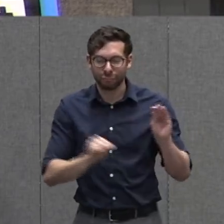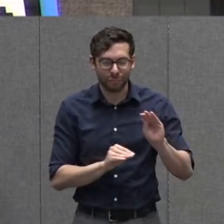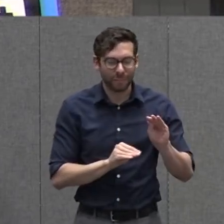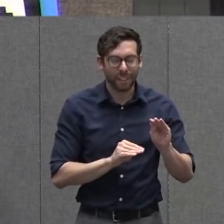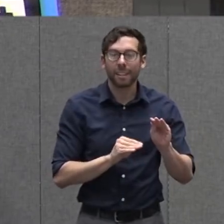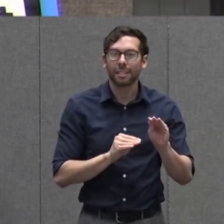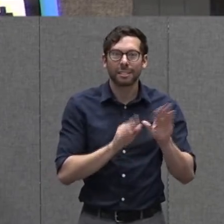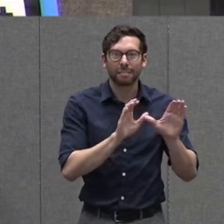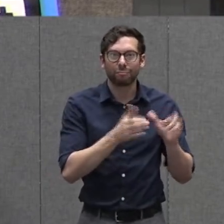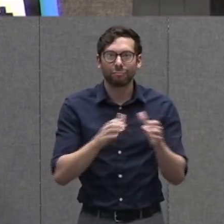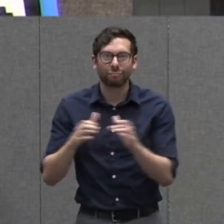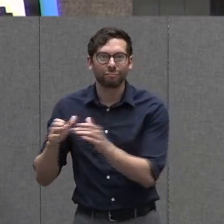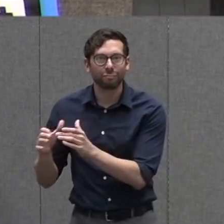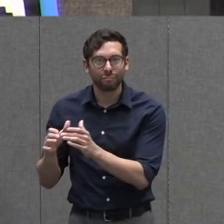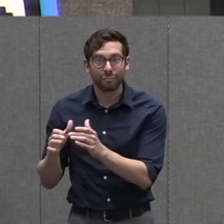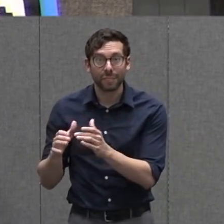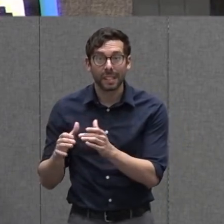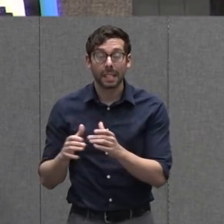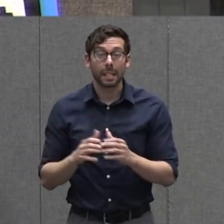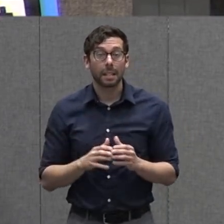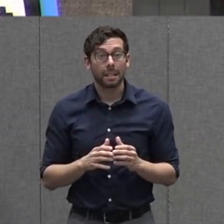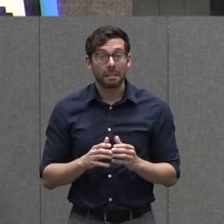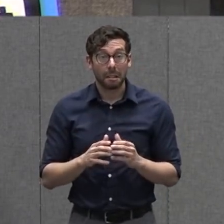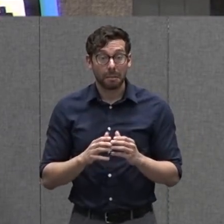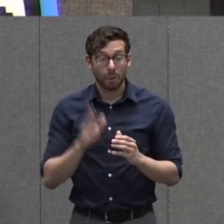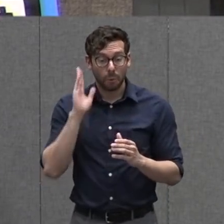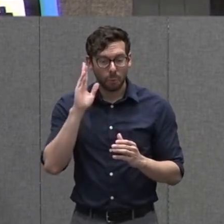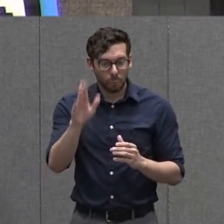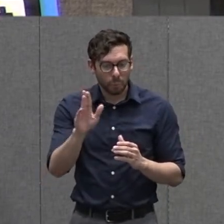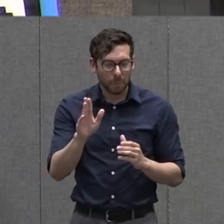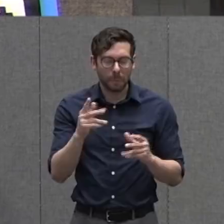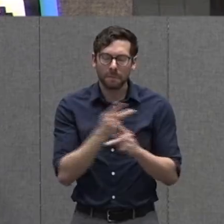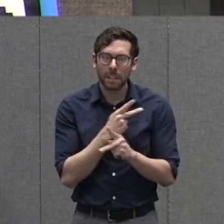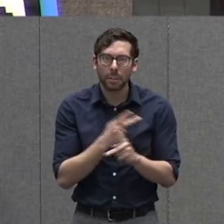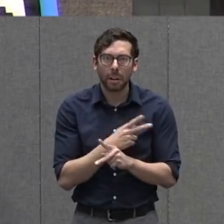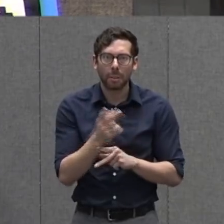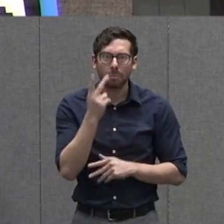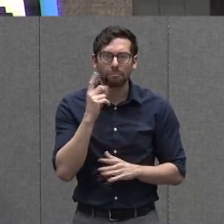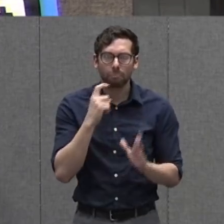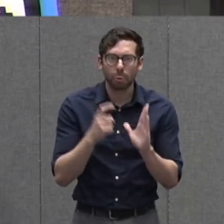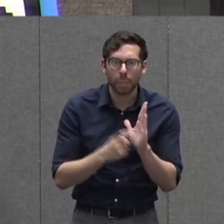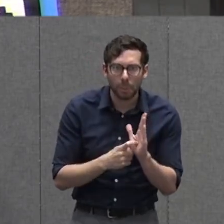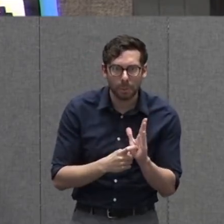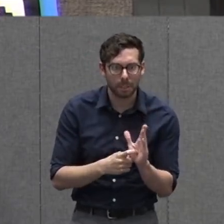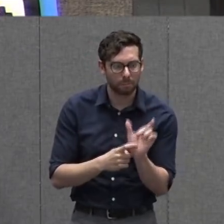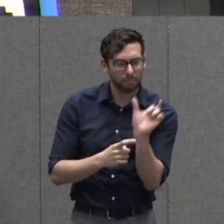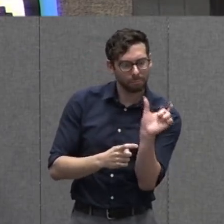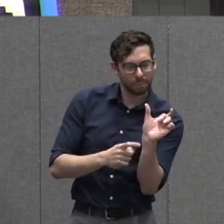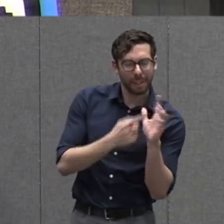at the beginning of a word, the middle of a word, or do we usually see that at the end of a word.